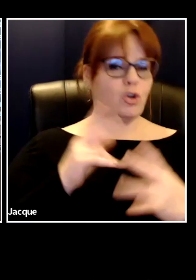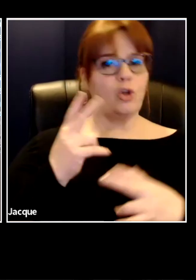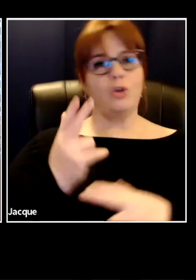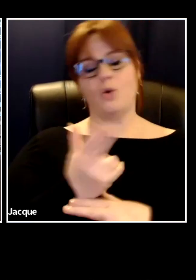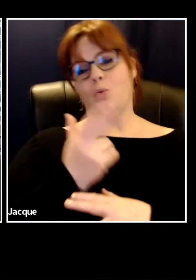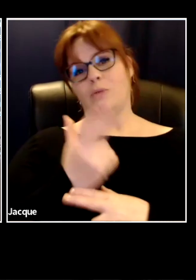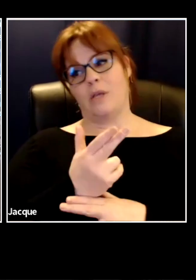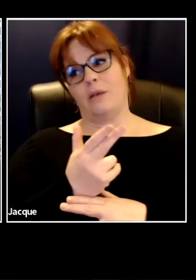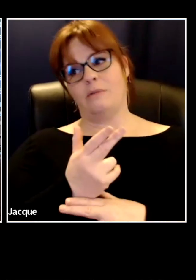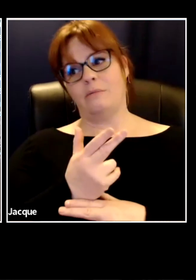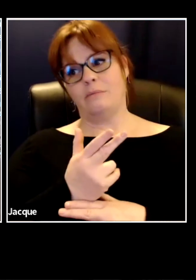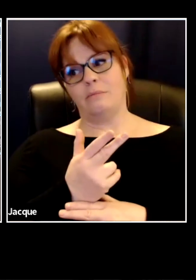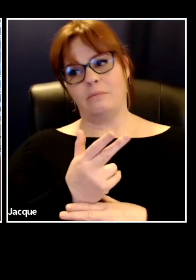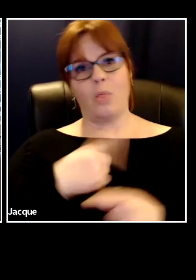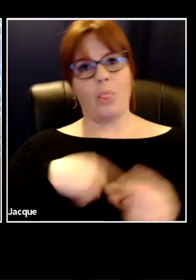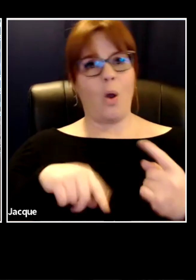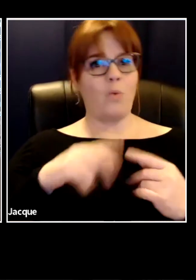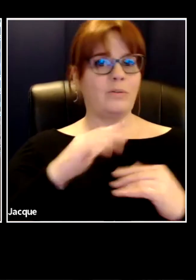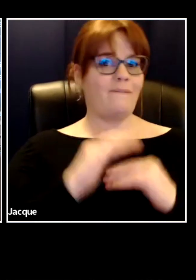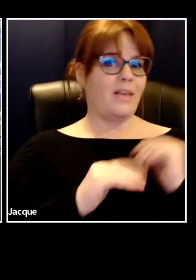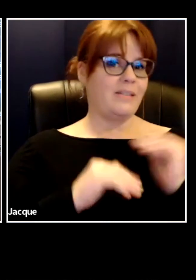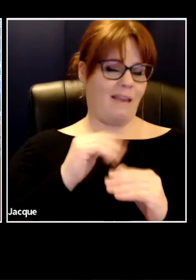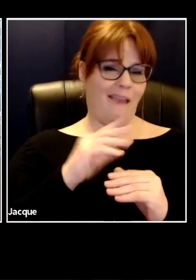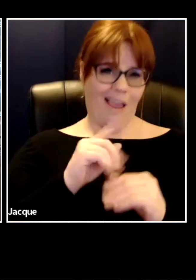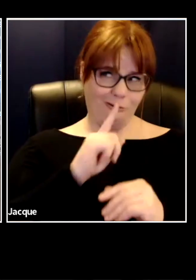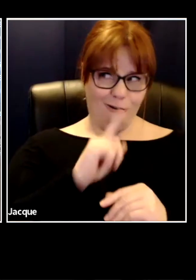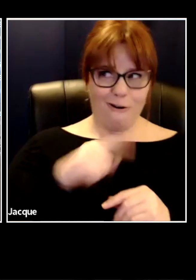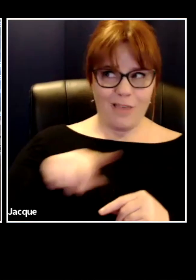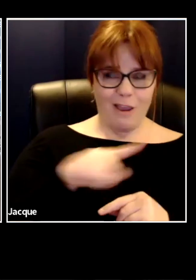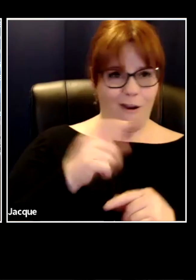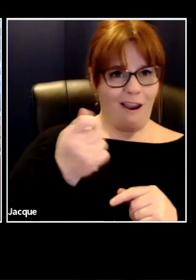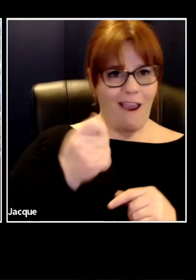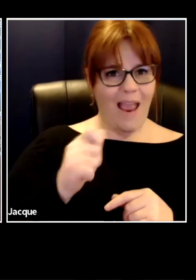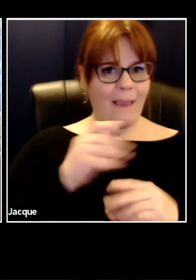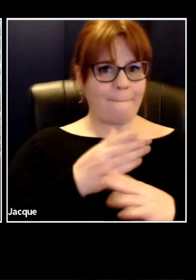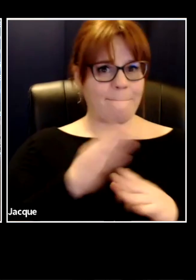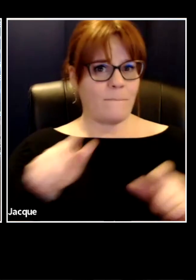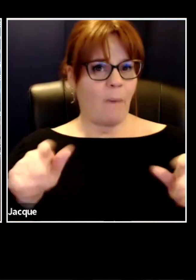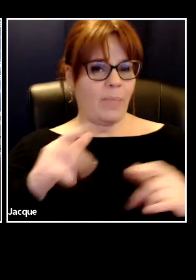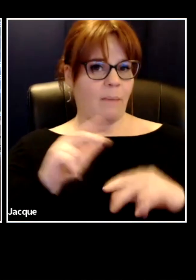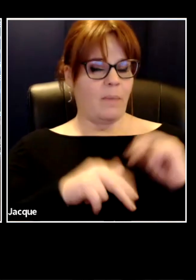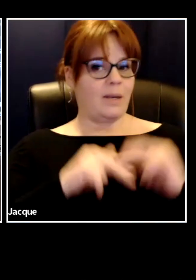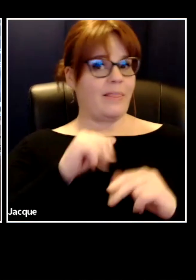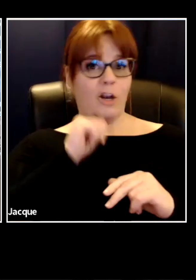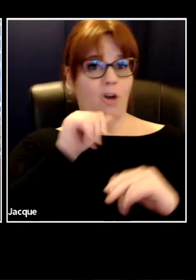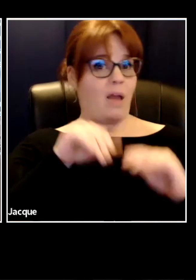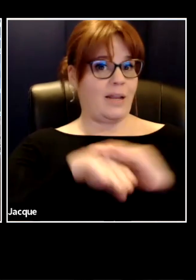um facilities and are there any public buildings that are inaccessible as a consequence of where